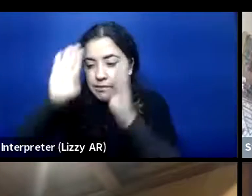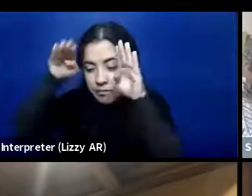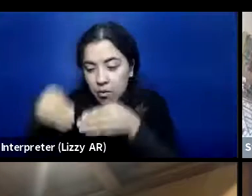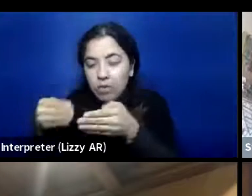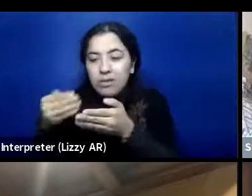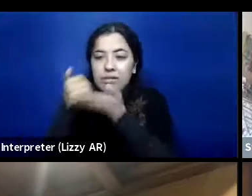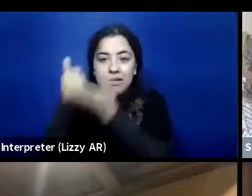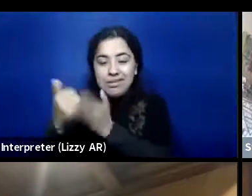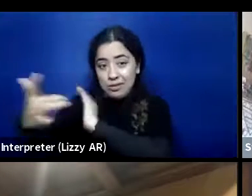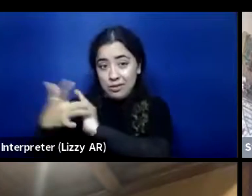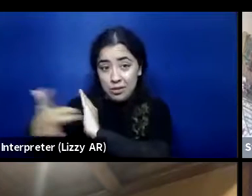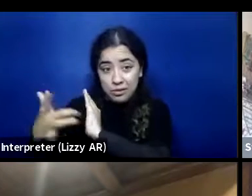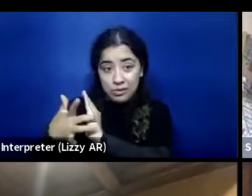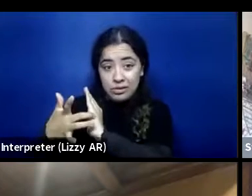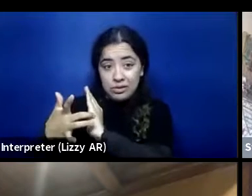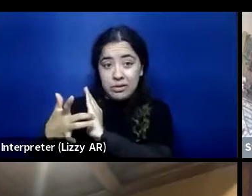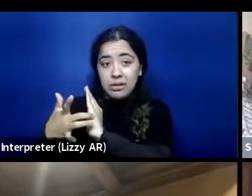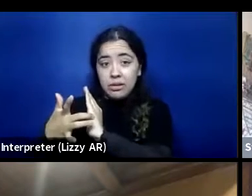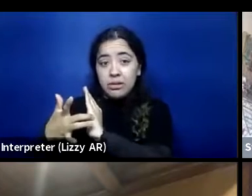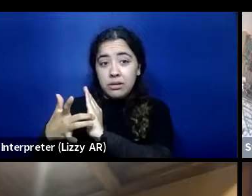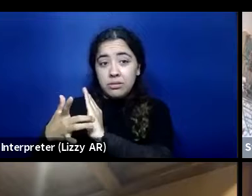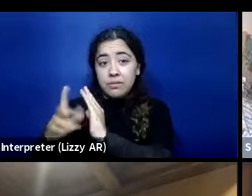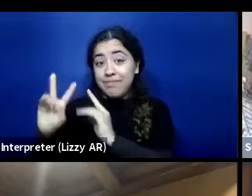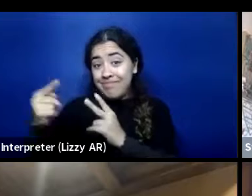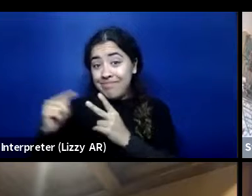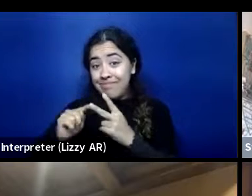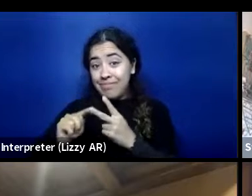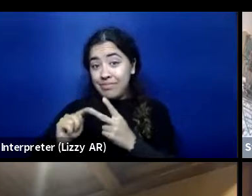And second, we have to work really, really hard to gain